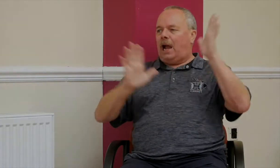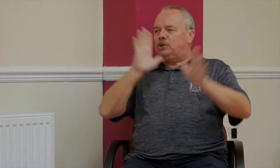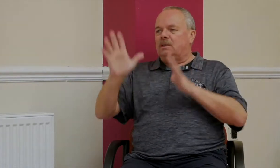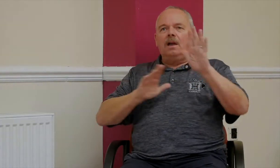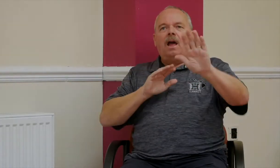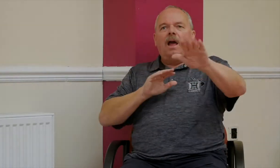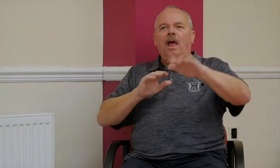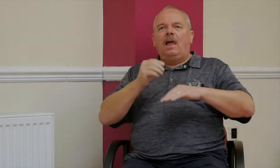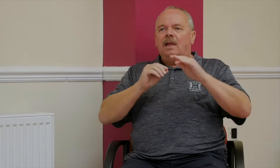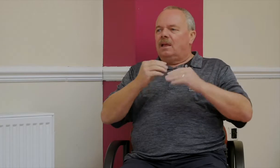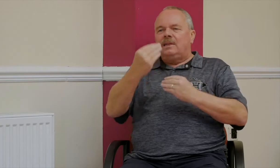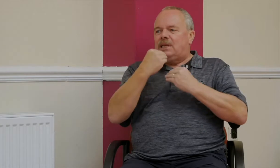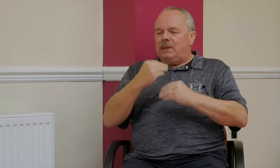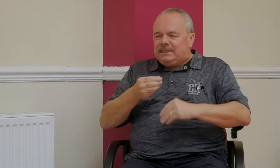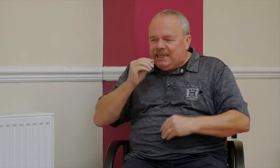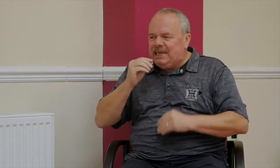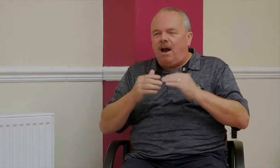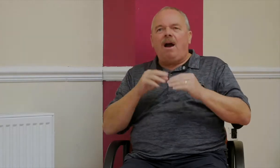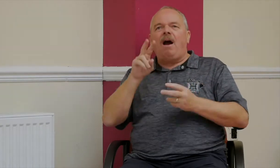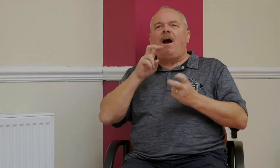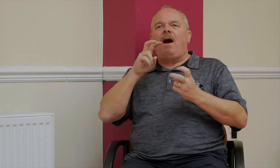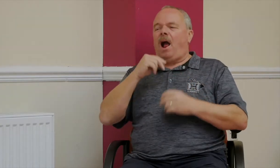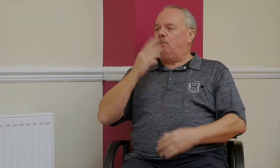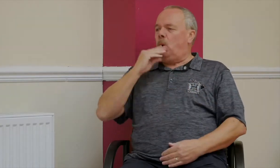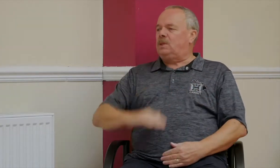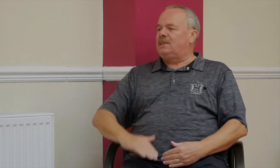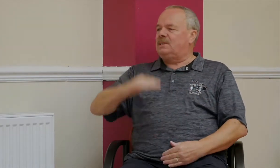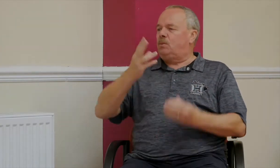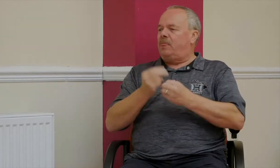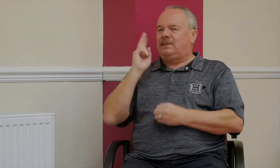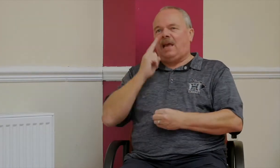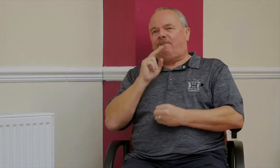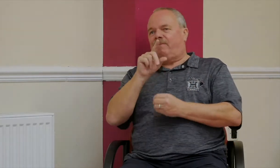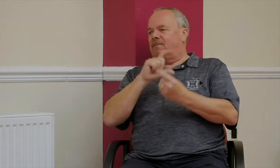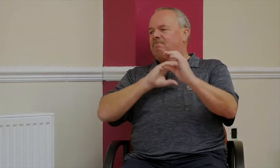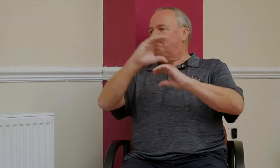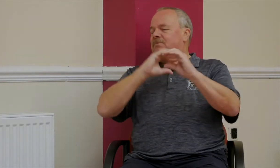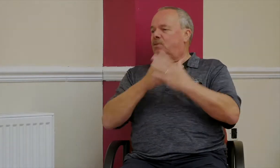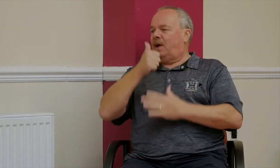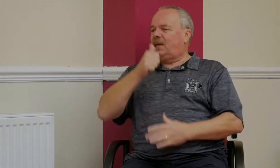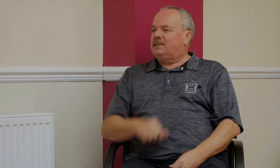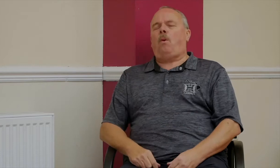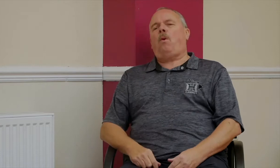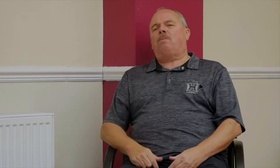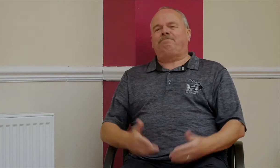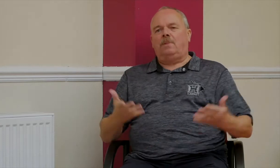and pick up on their gestures. How they waved for attention, taught me signs so I grew up with full communication - it was fantastic.